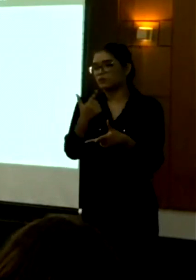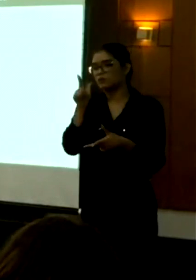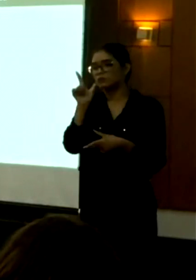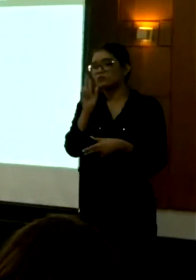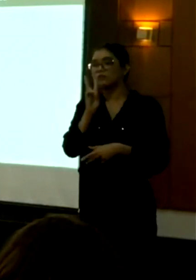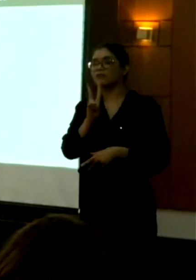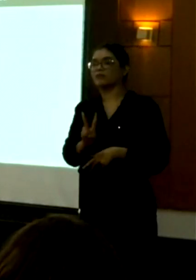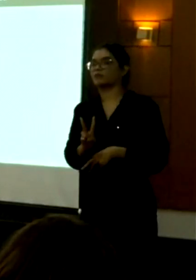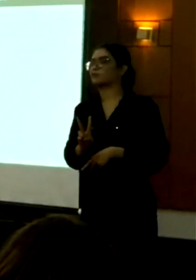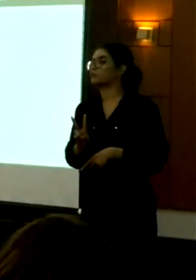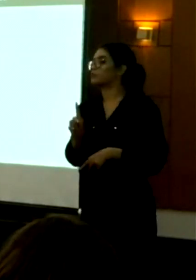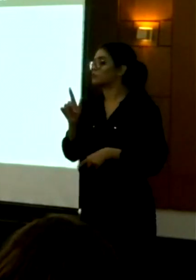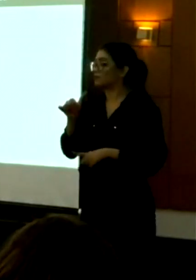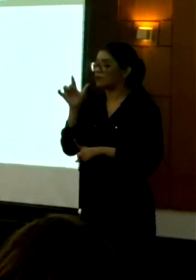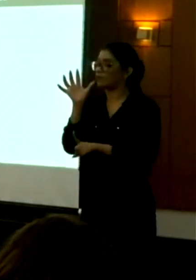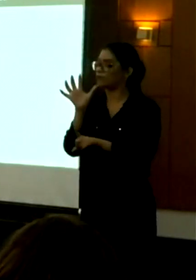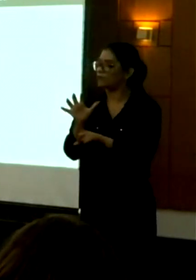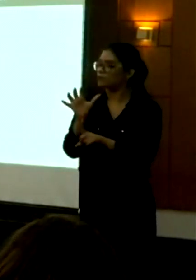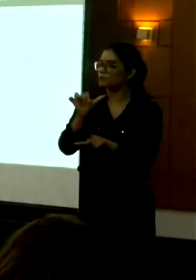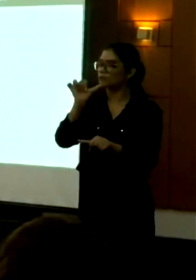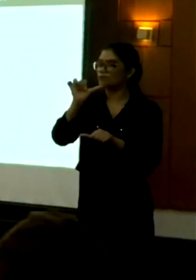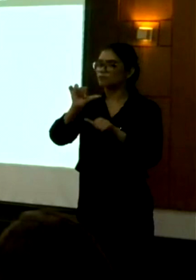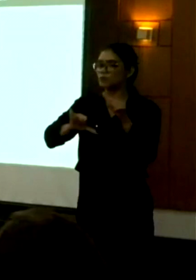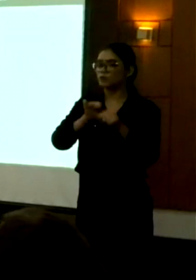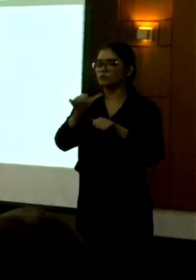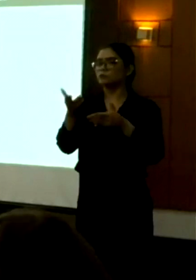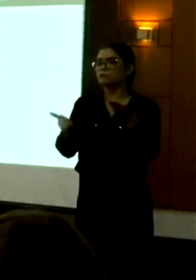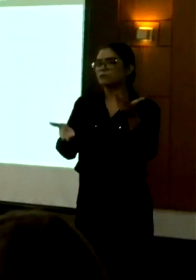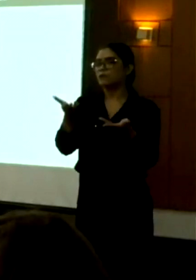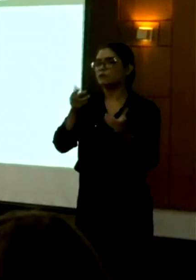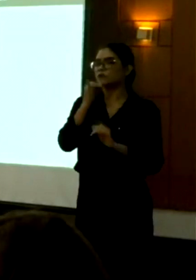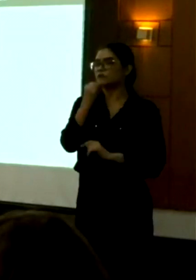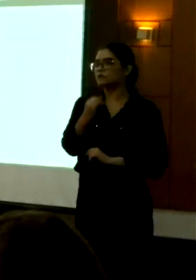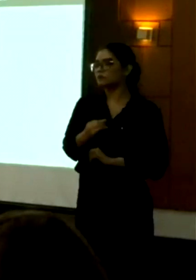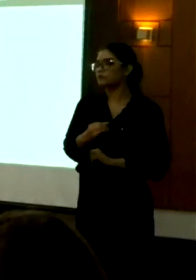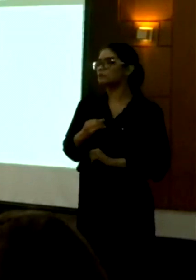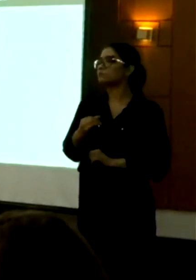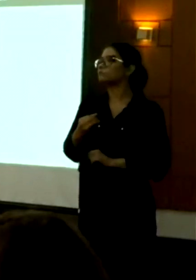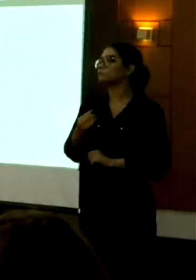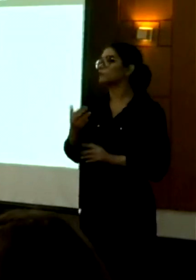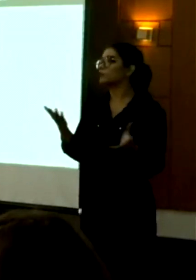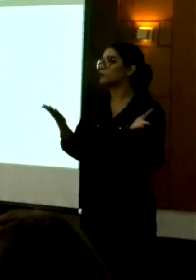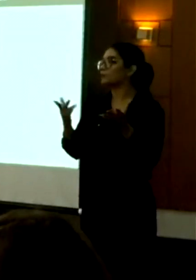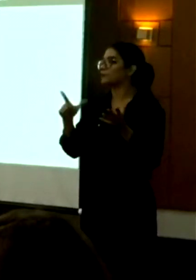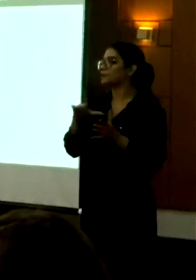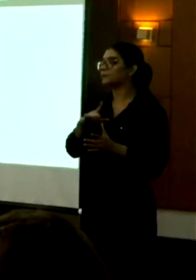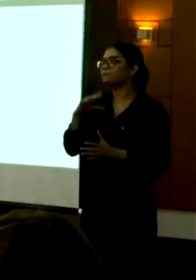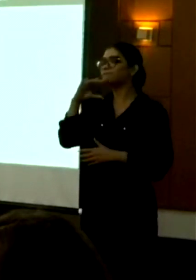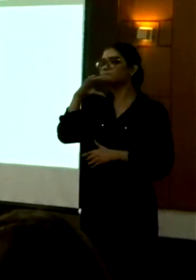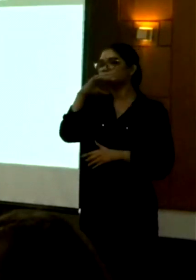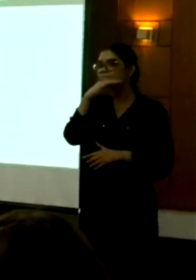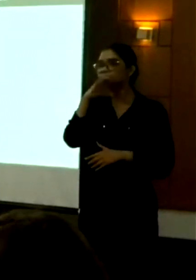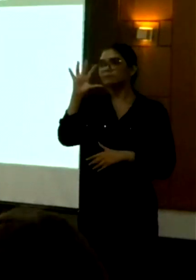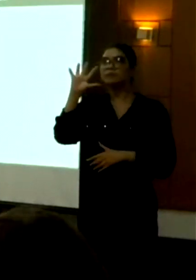due to the change in the energy balance and which reflected an essentially warmer climate in several parts of the Amazon,